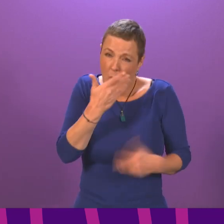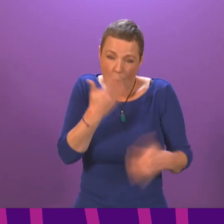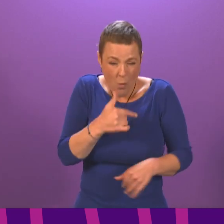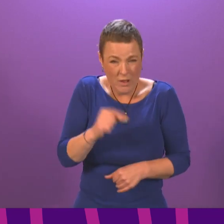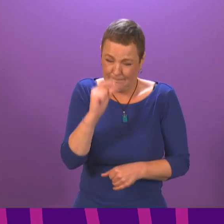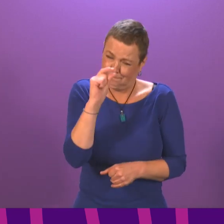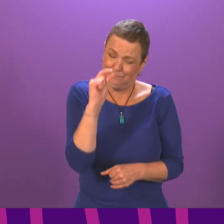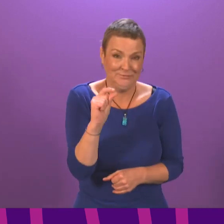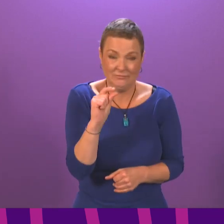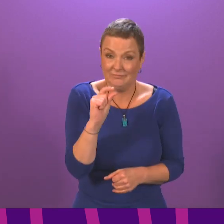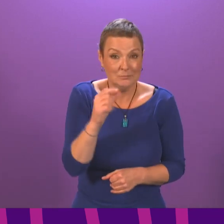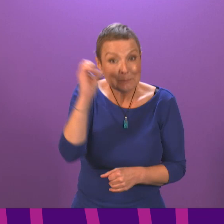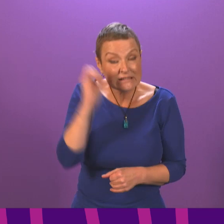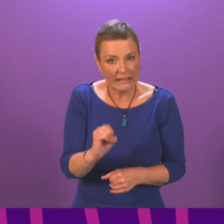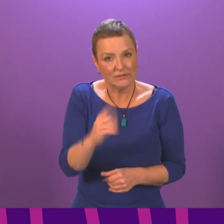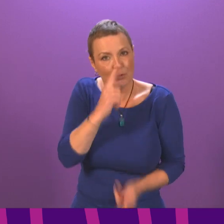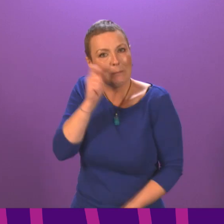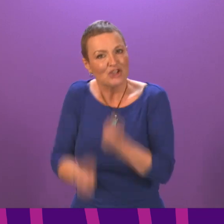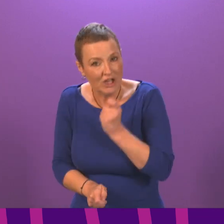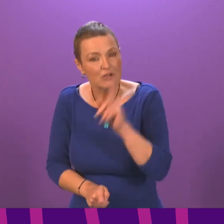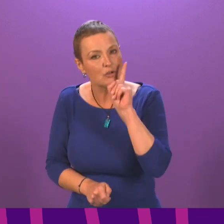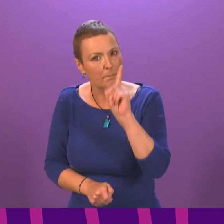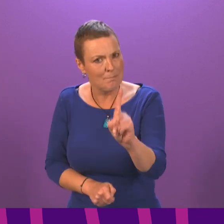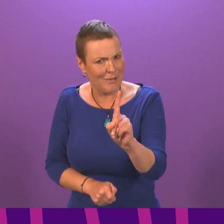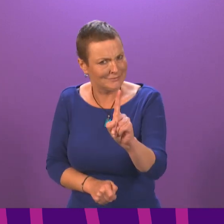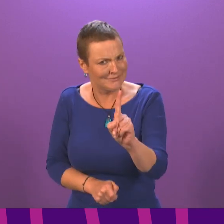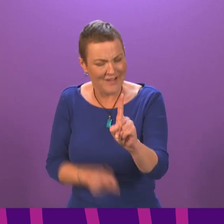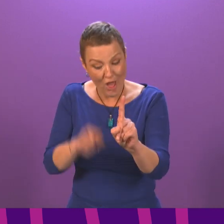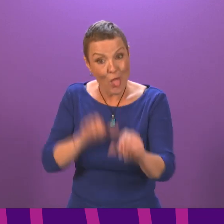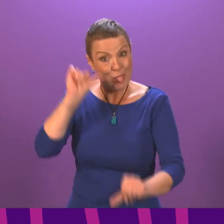different decision from the one that was originally taken. There is a rigorous process that must